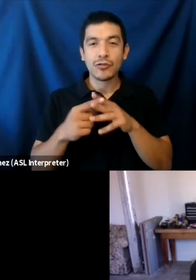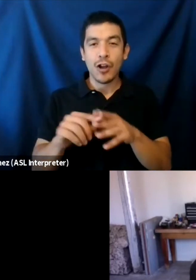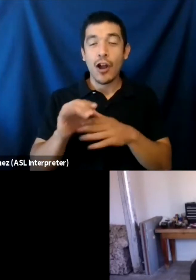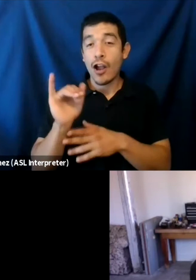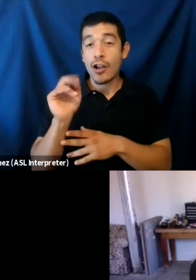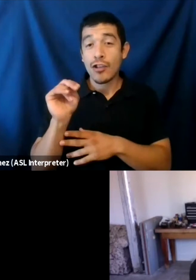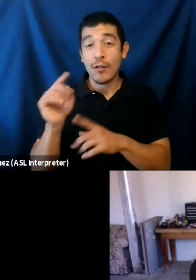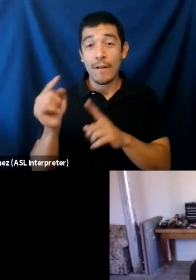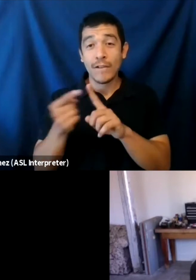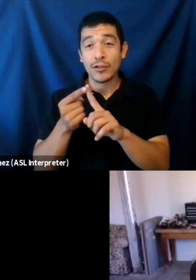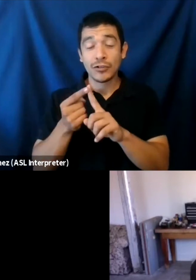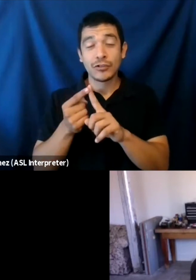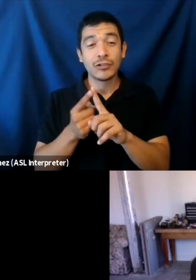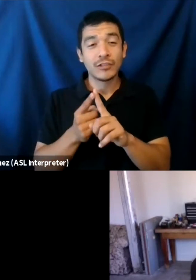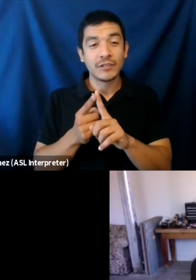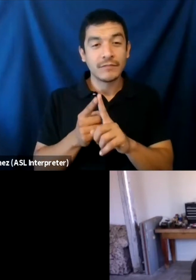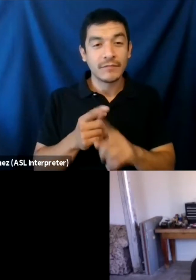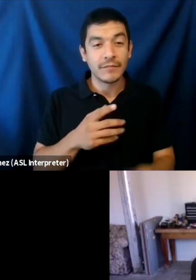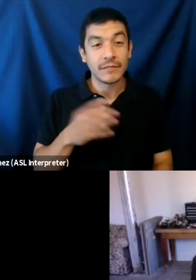and yeah, I don't know, it's just like,